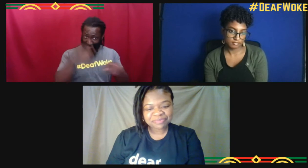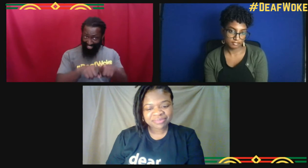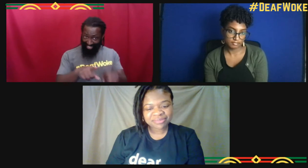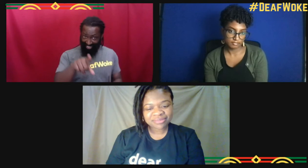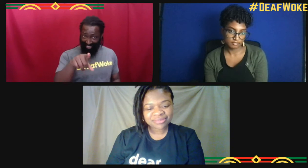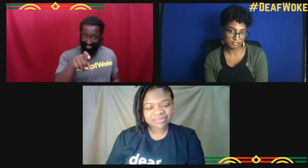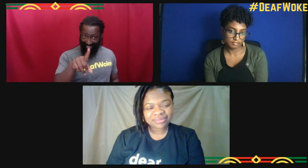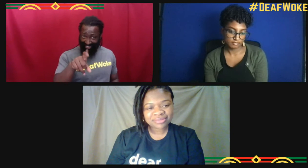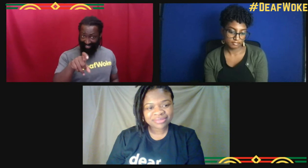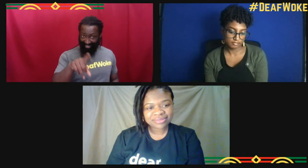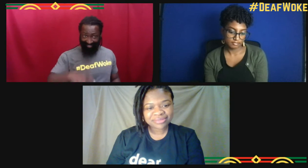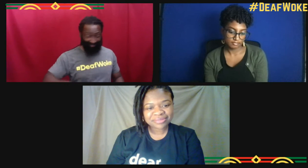Yeah, you agree?